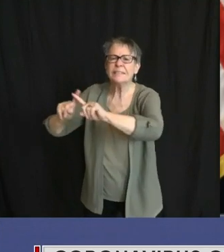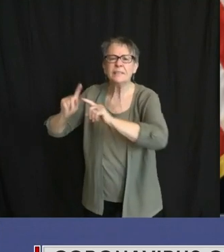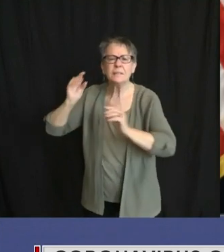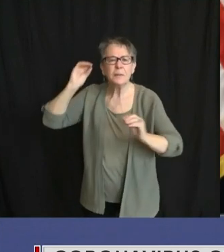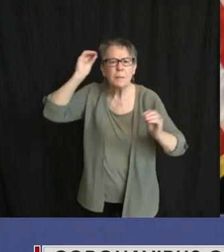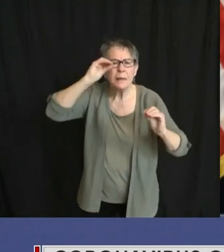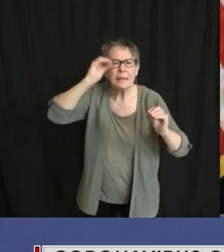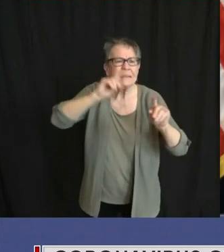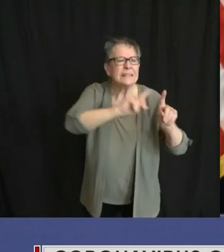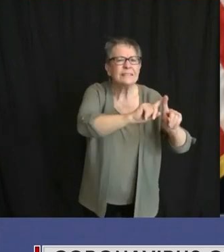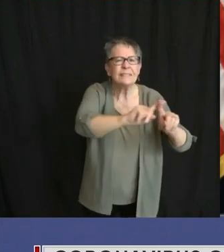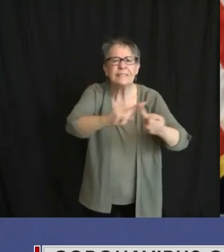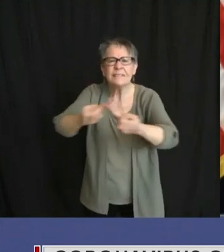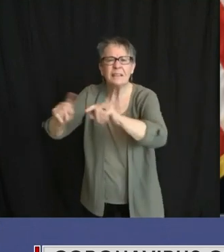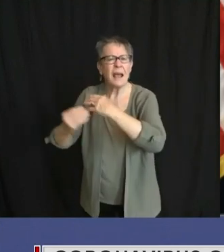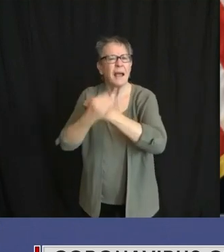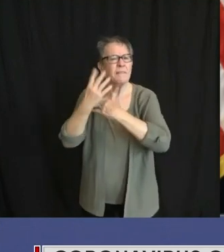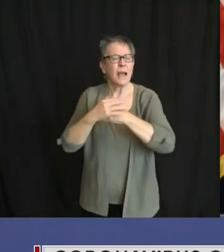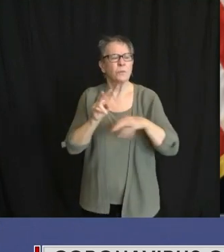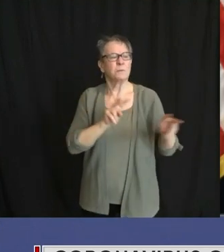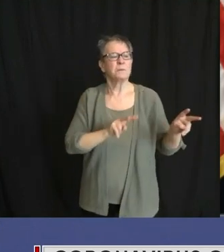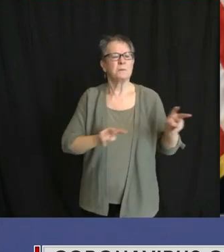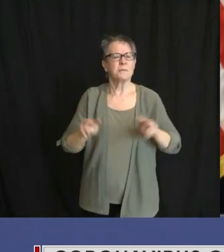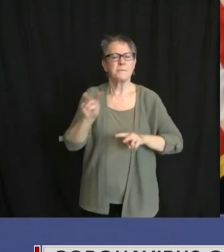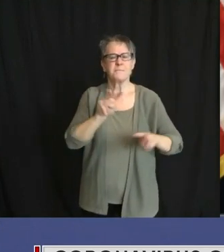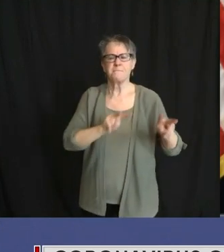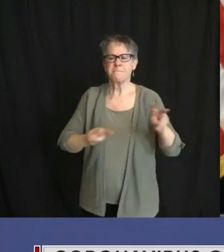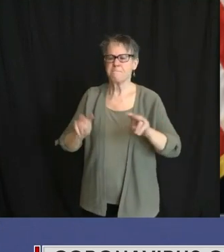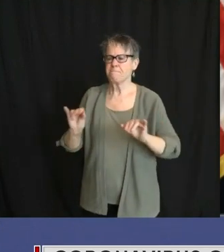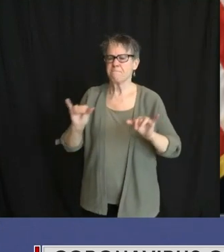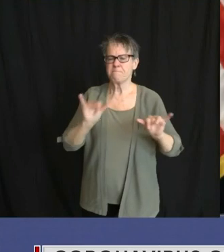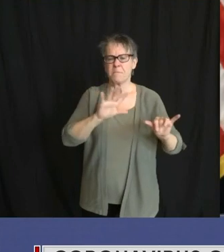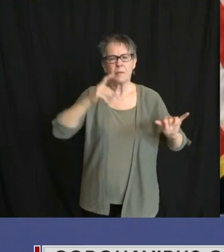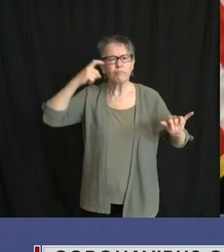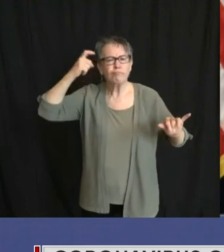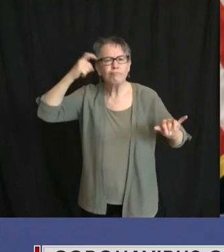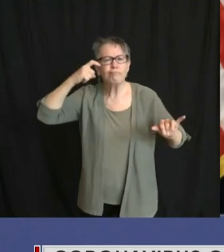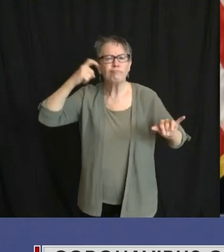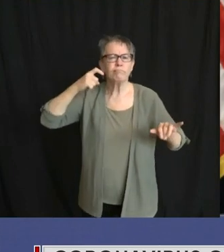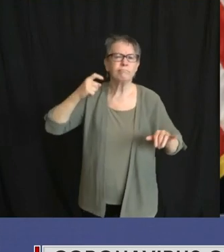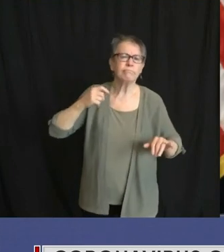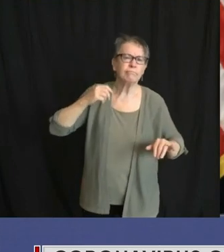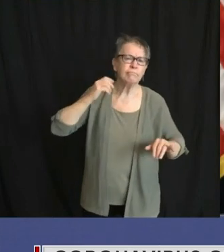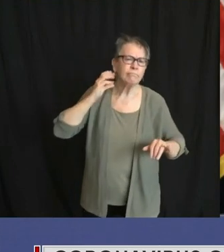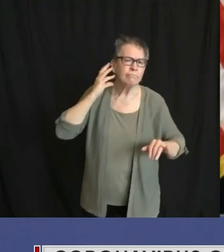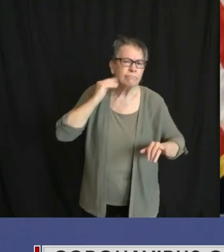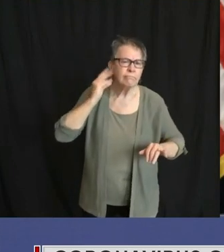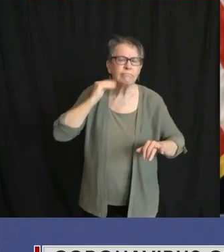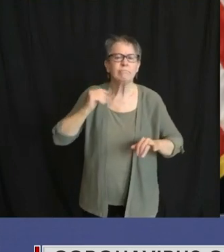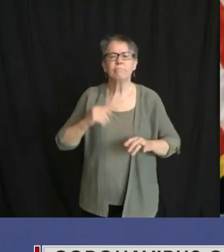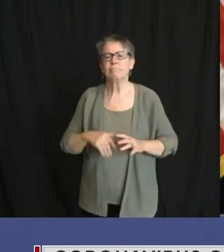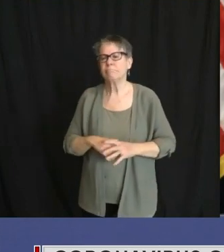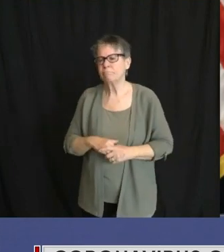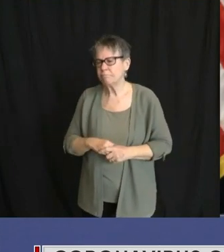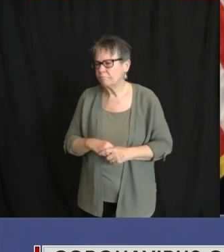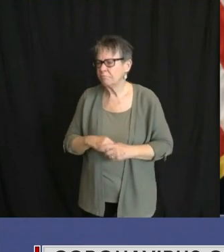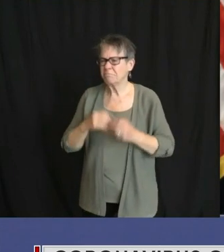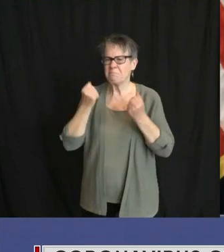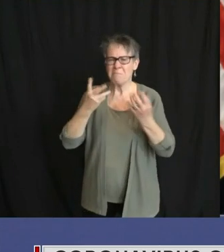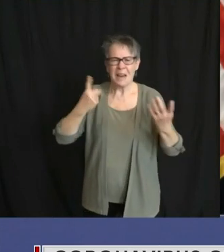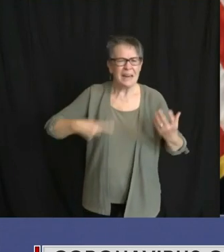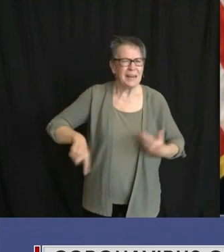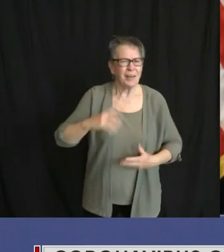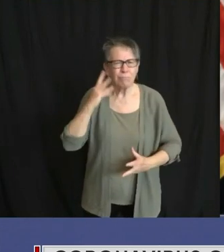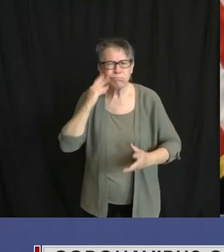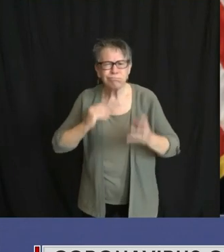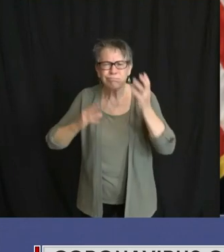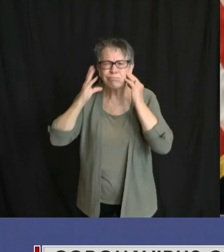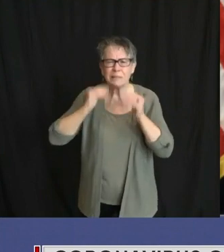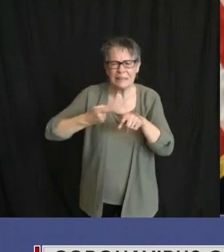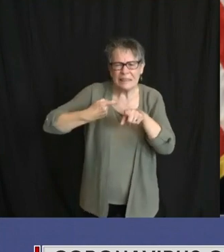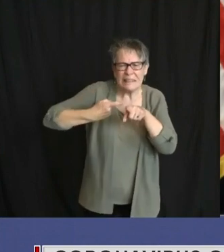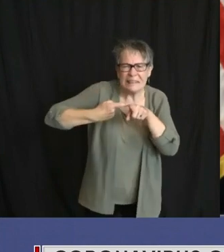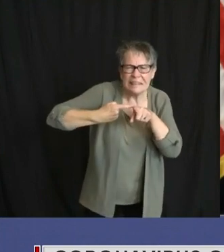CLOSE TO HAVING ALL THE ANSWERS.